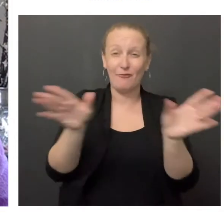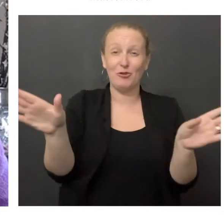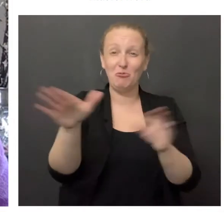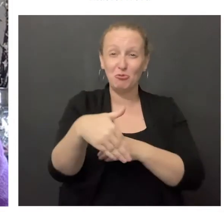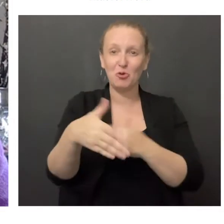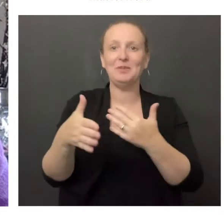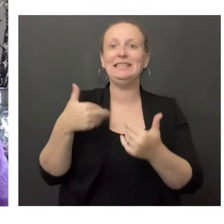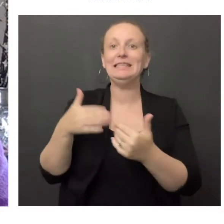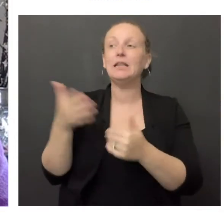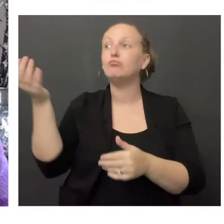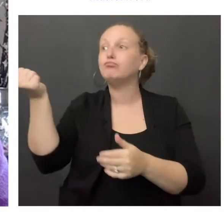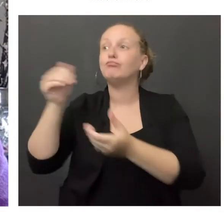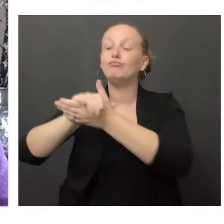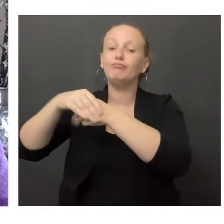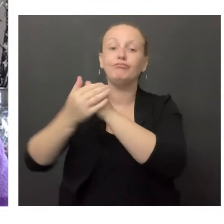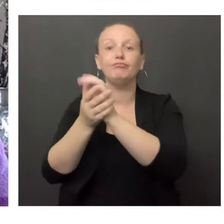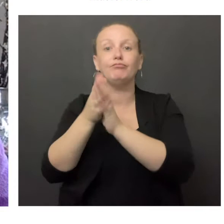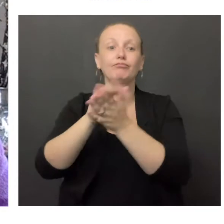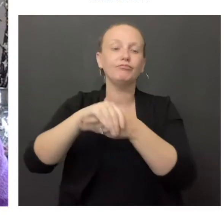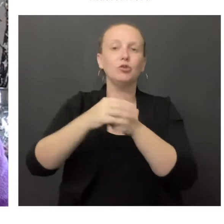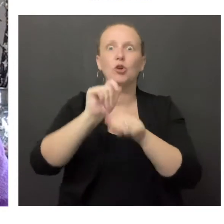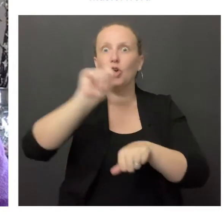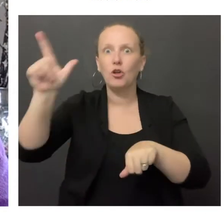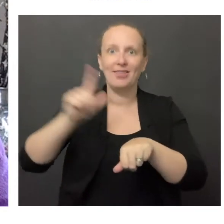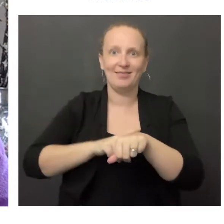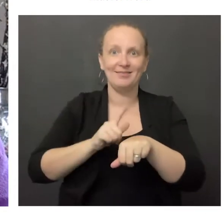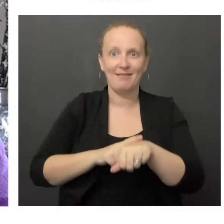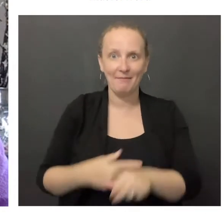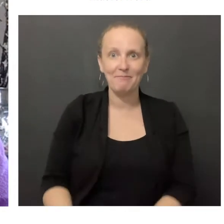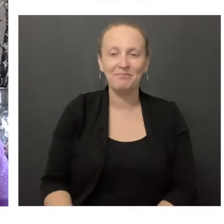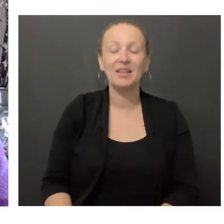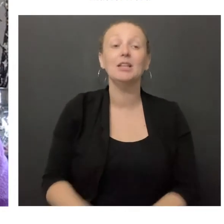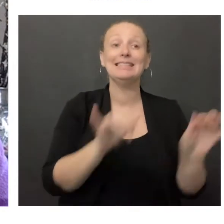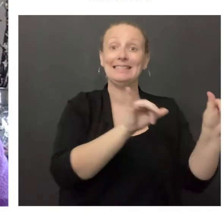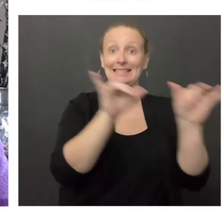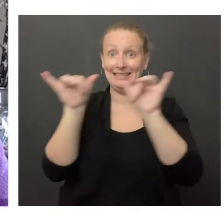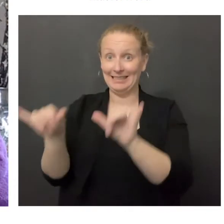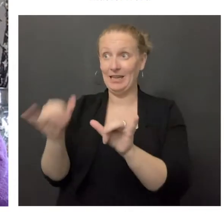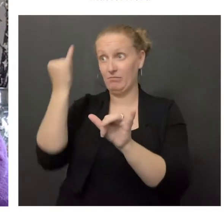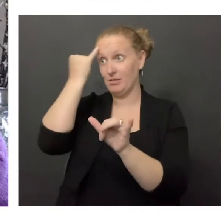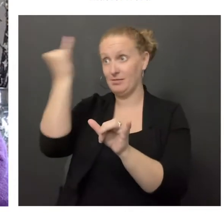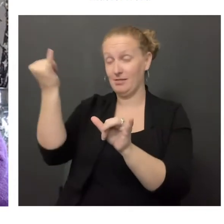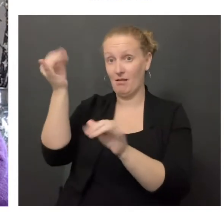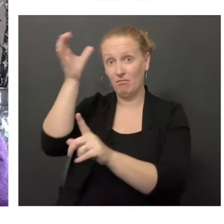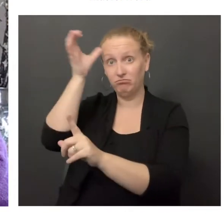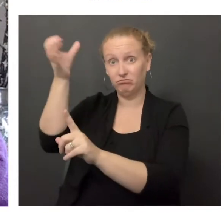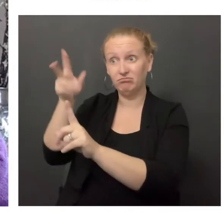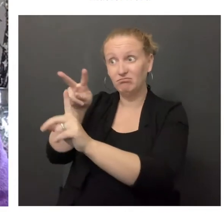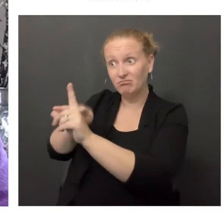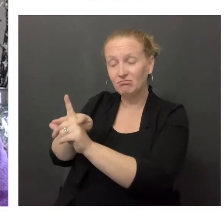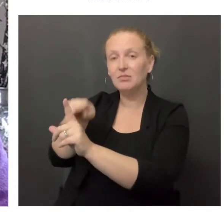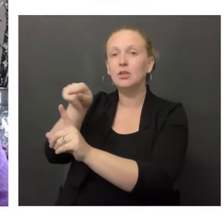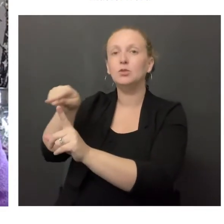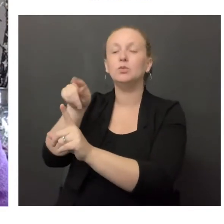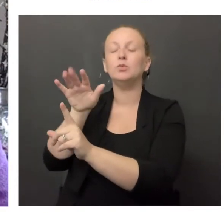And my director and I, Aaron Mullper, it is really, it has become a huge